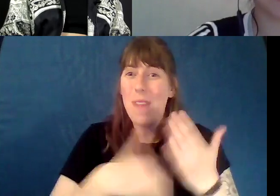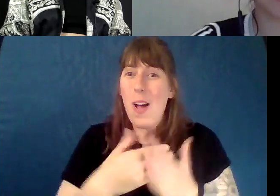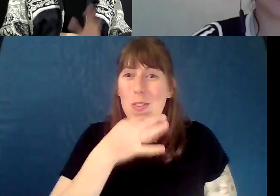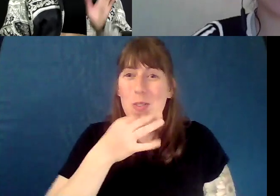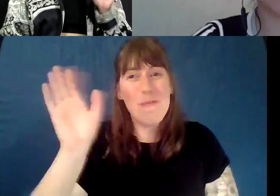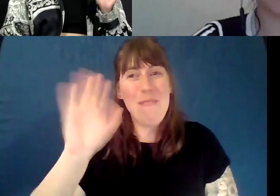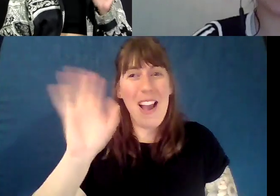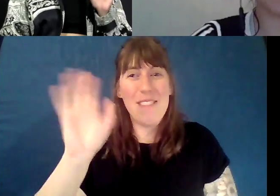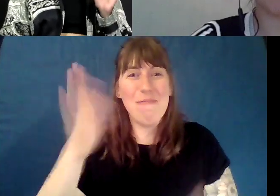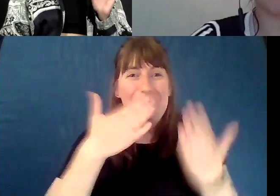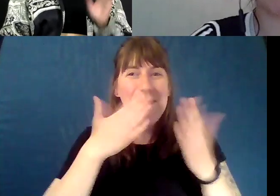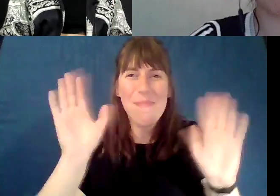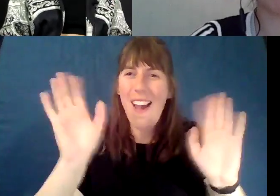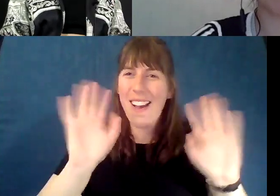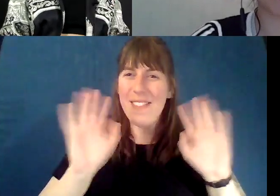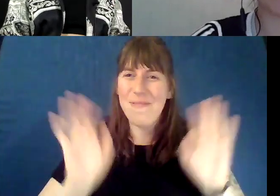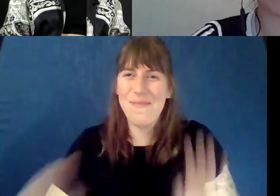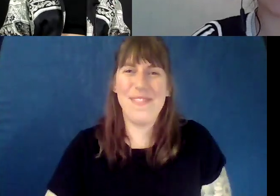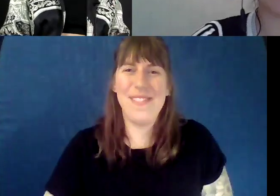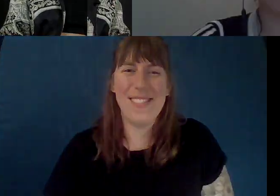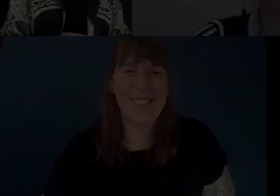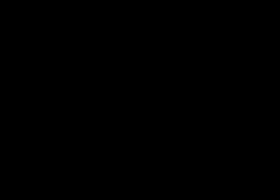Thank you. Bye. Bye, everyone.